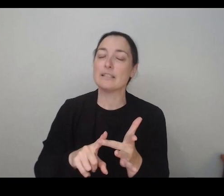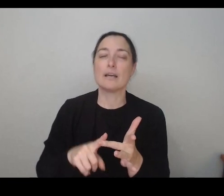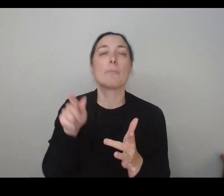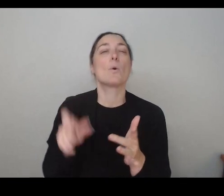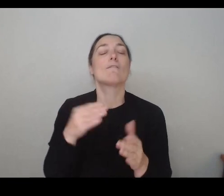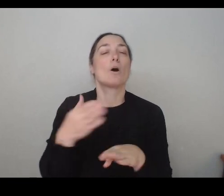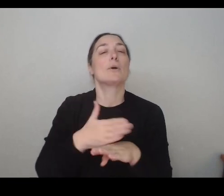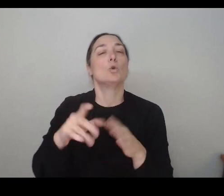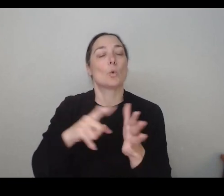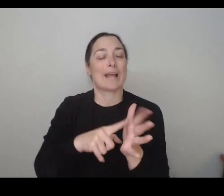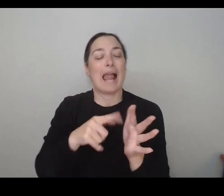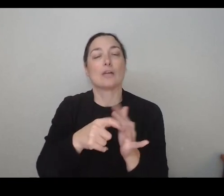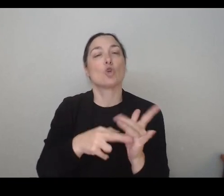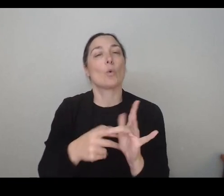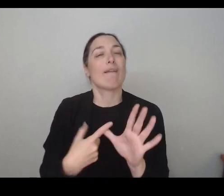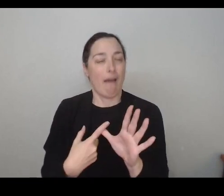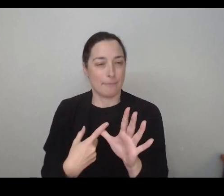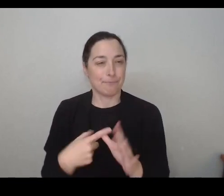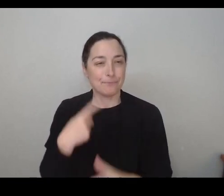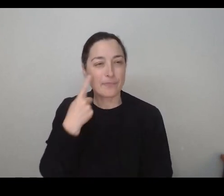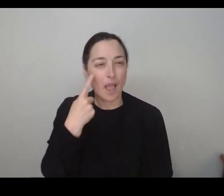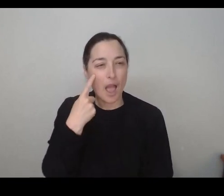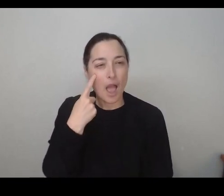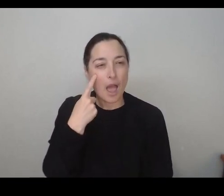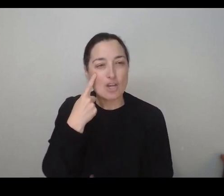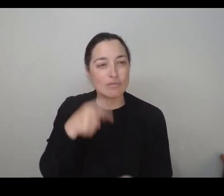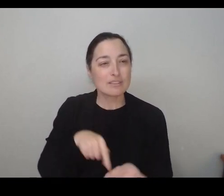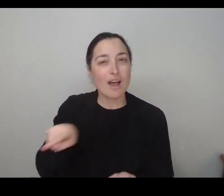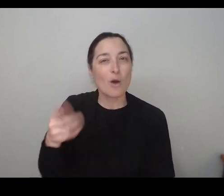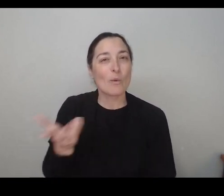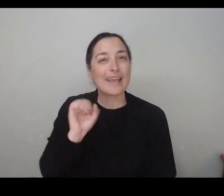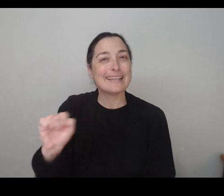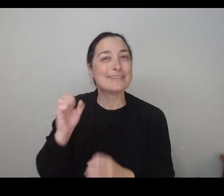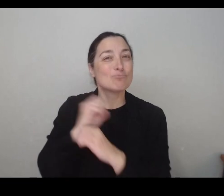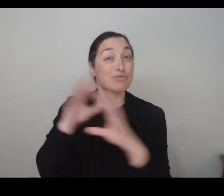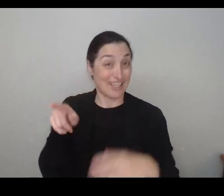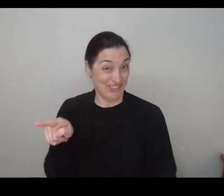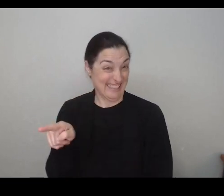And you will of course recognise the source of his inspiration that we can enjoy in the exposition.